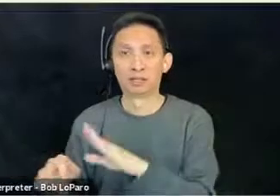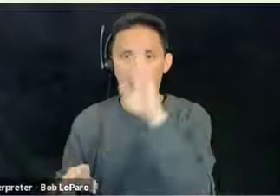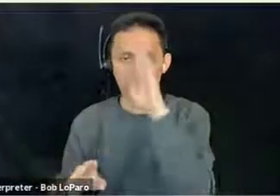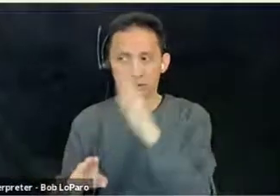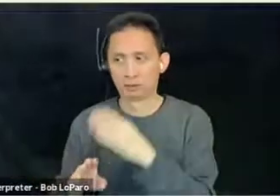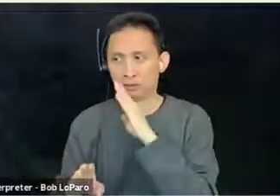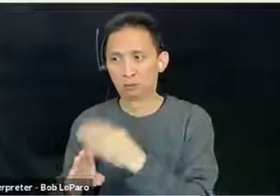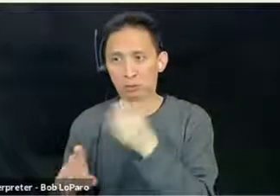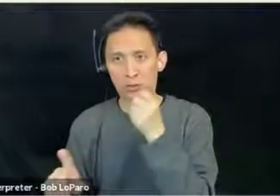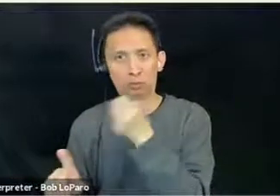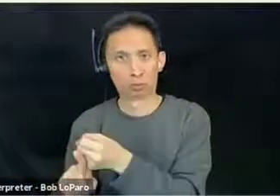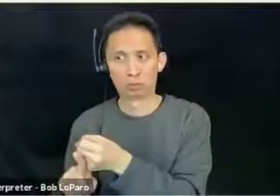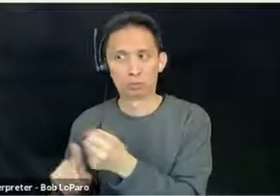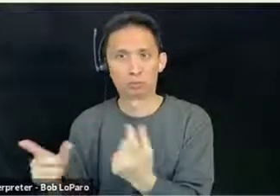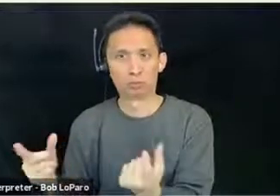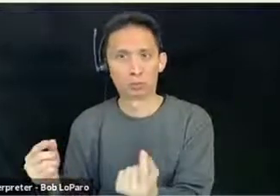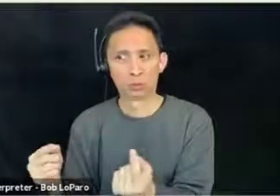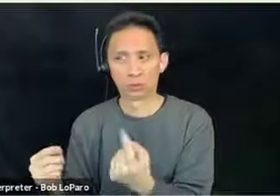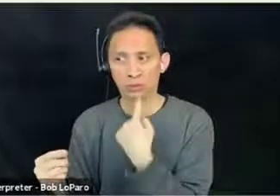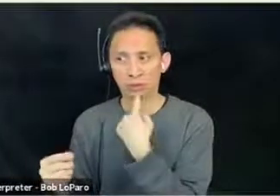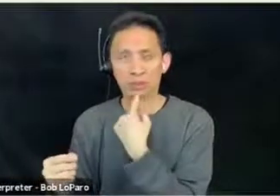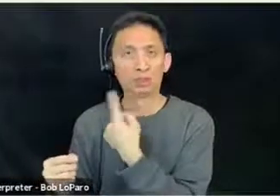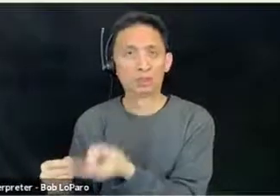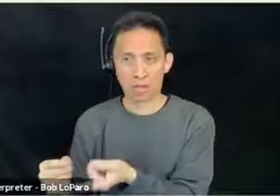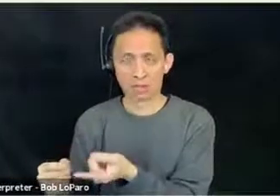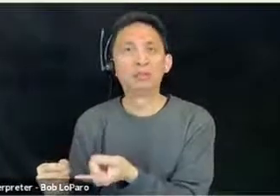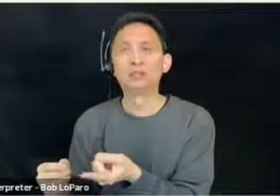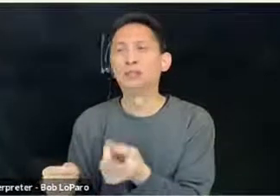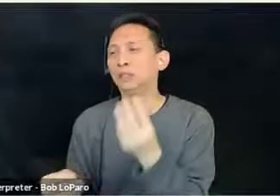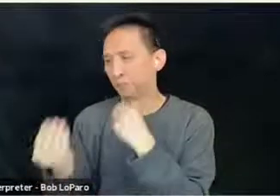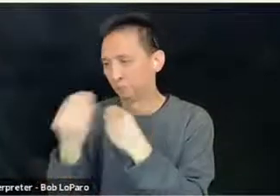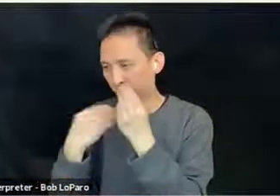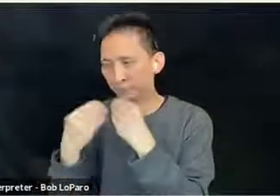to have them take an omega-3 fatty acid.